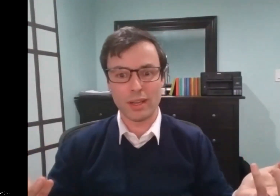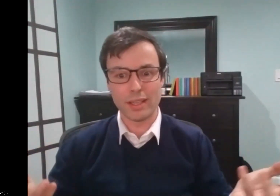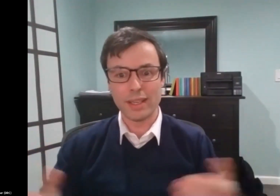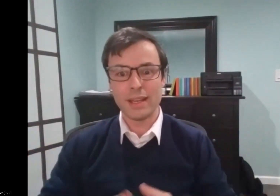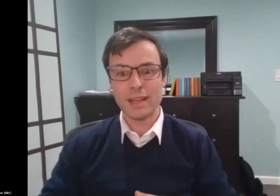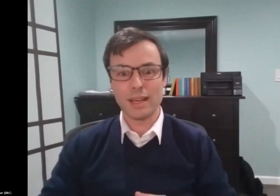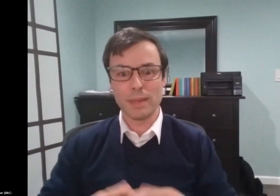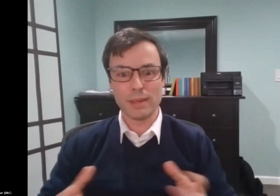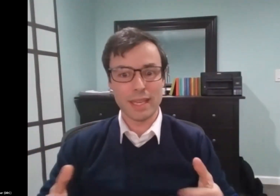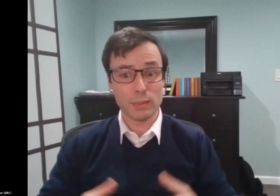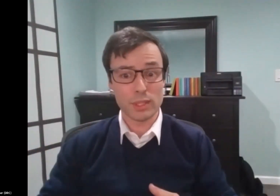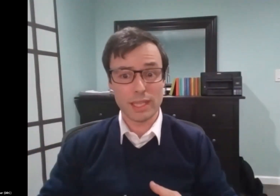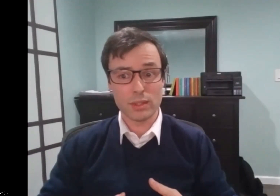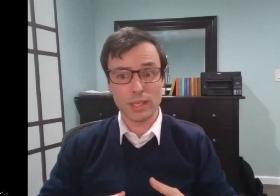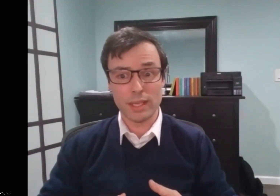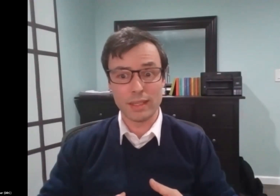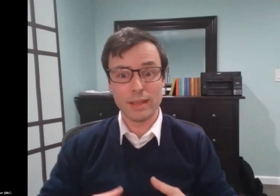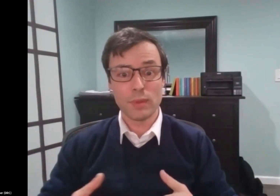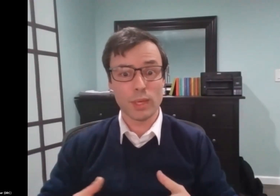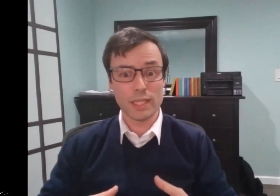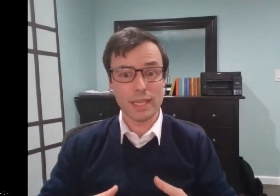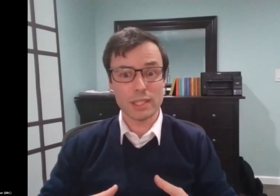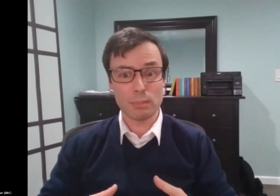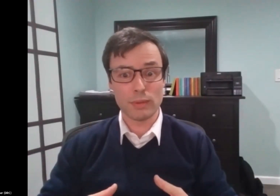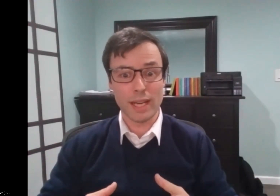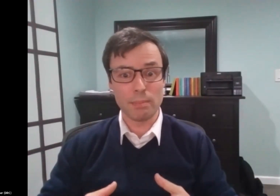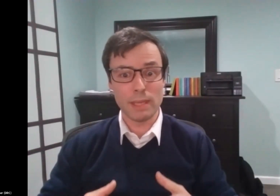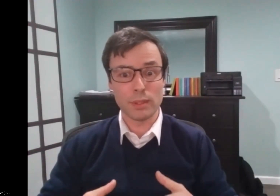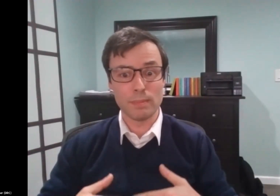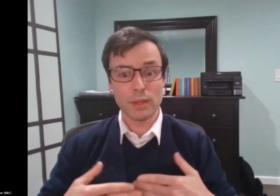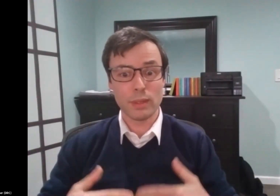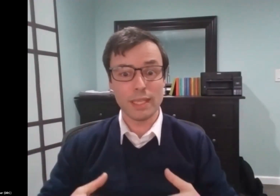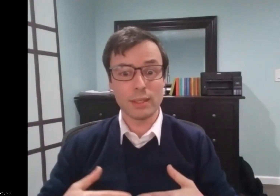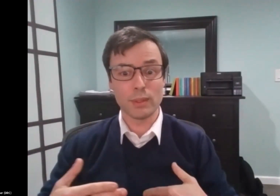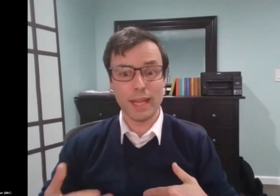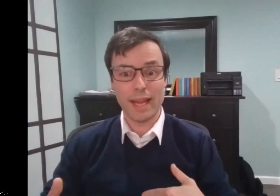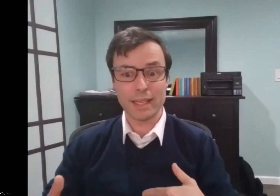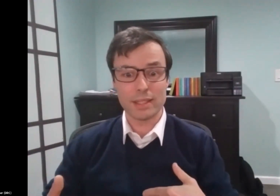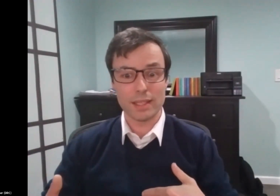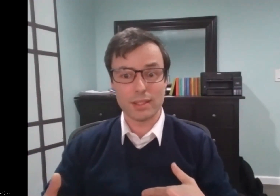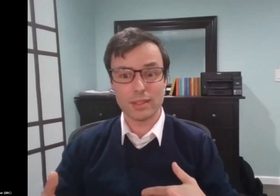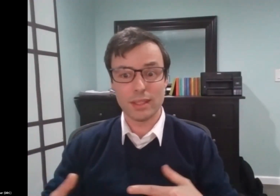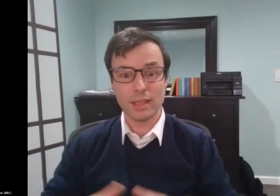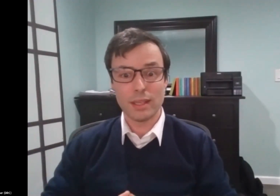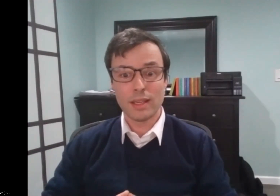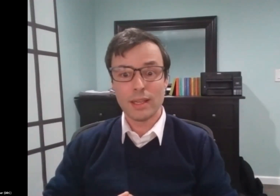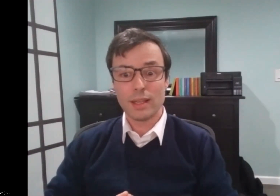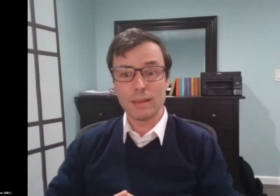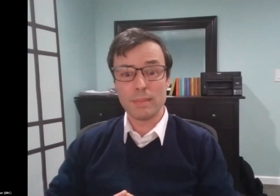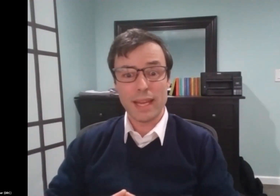personal care attendant, a partner, a caregiver. The point is that the definition is broad. We'